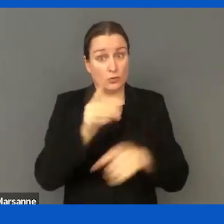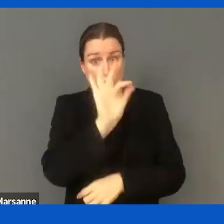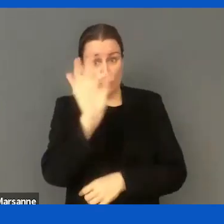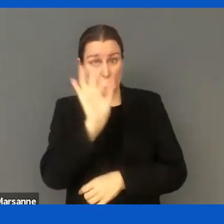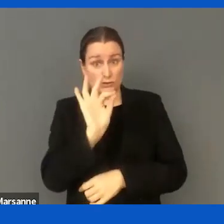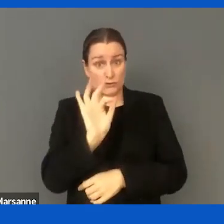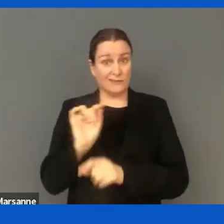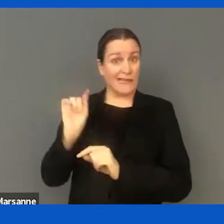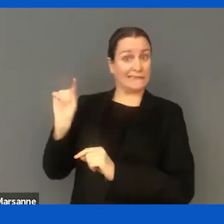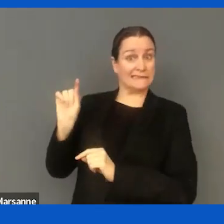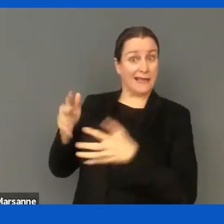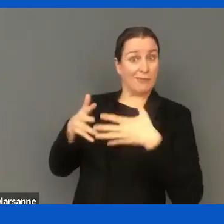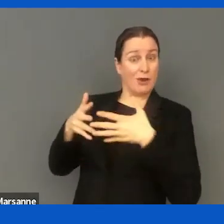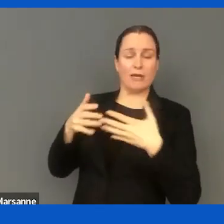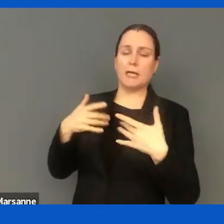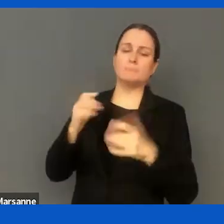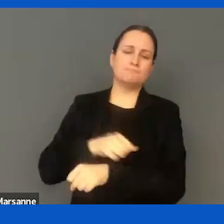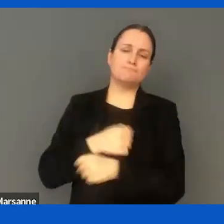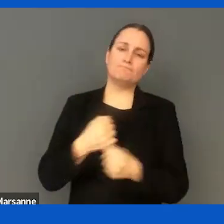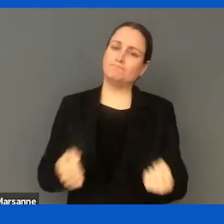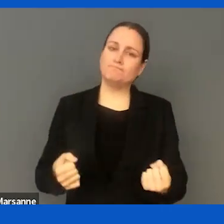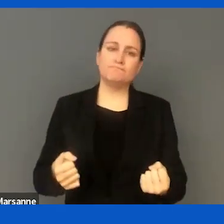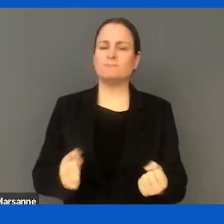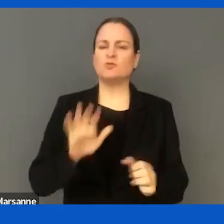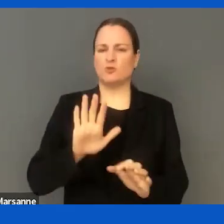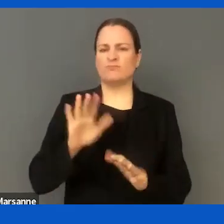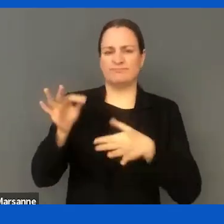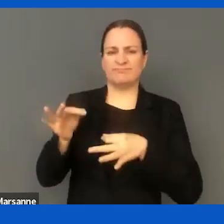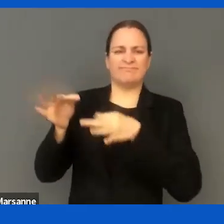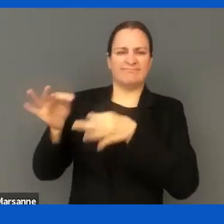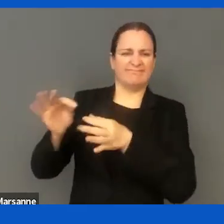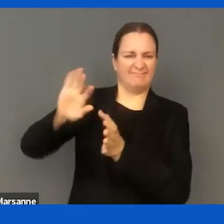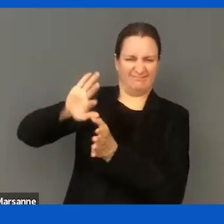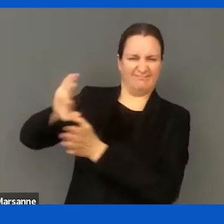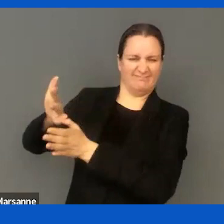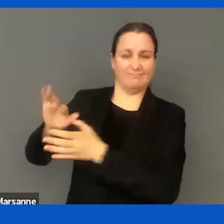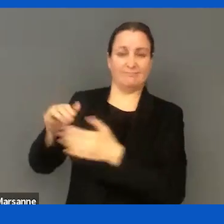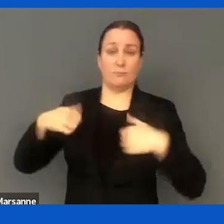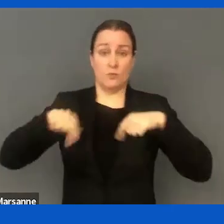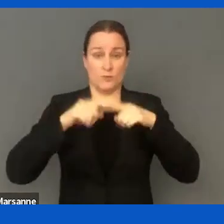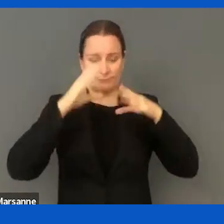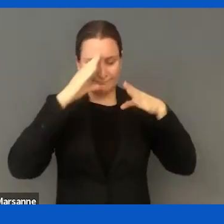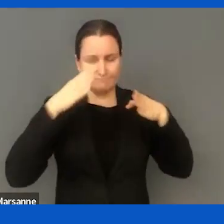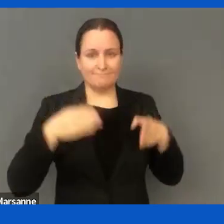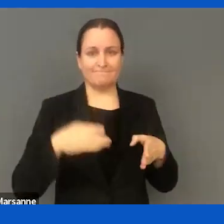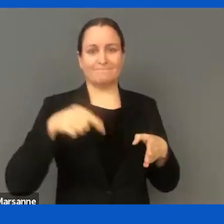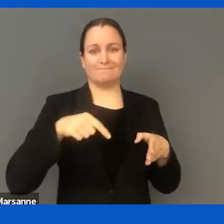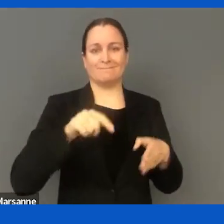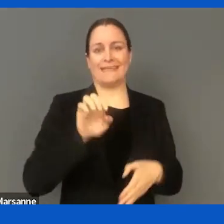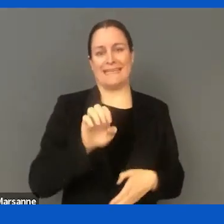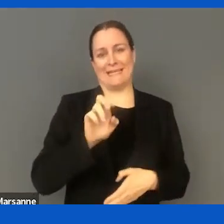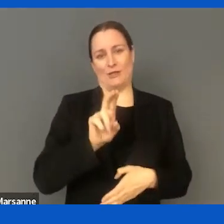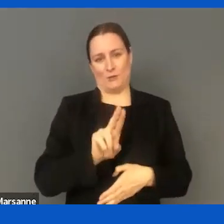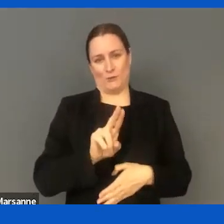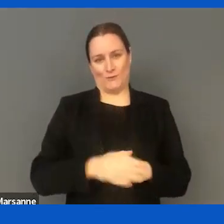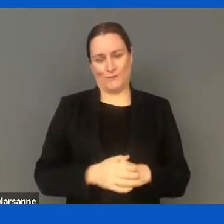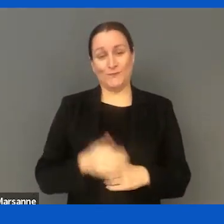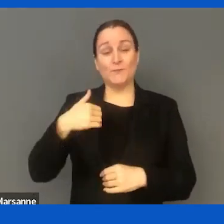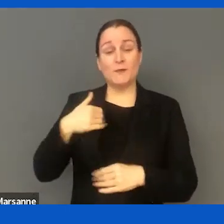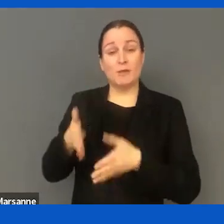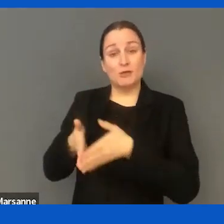us keep that discussion for another event. I have asked Roberto Scano an accessibility